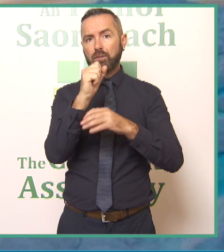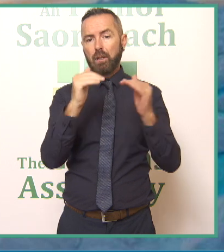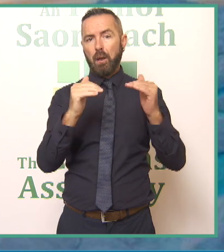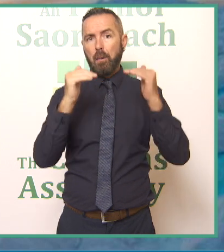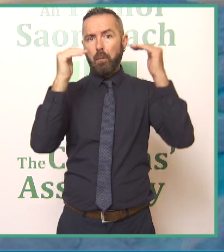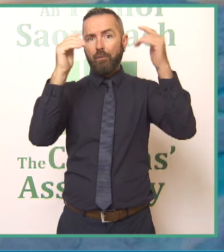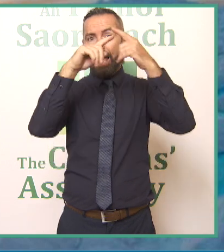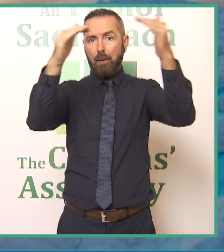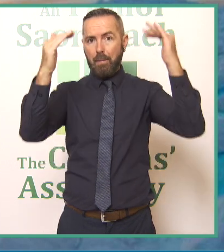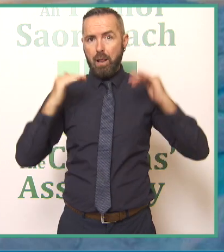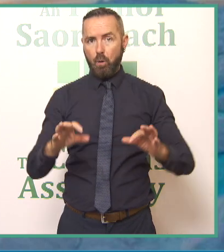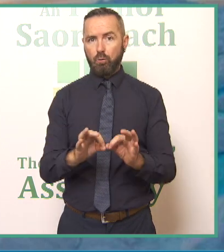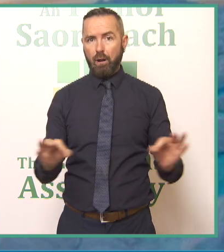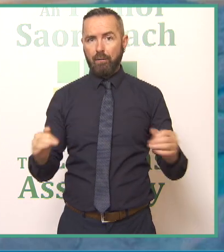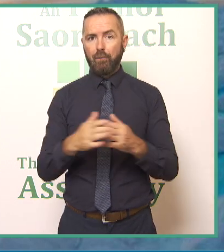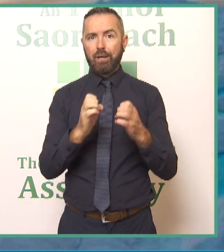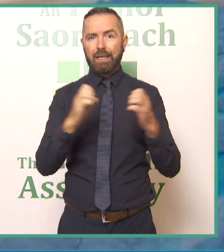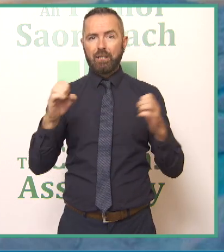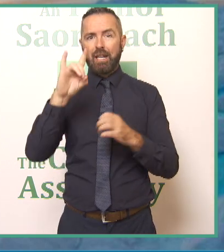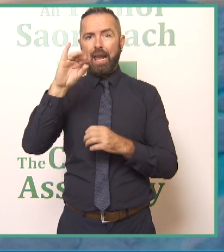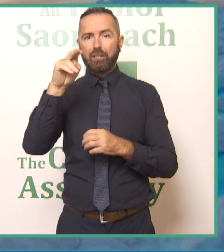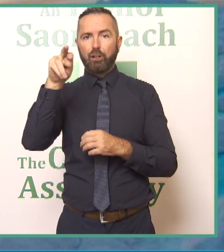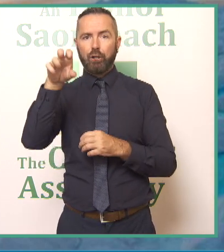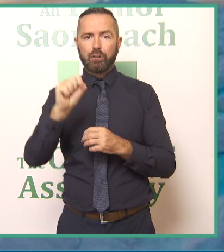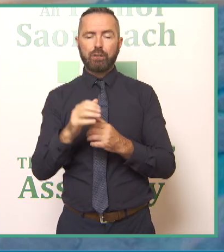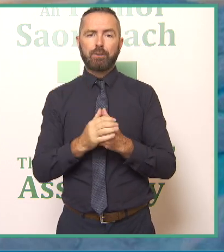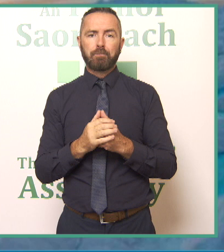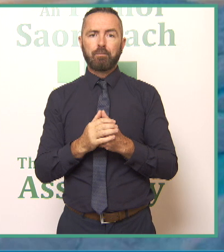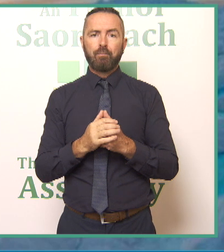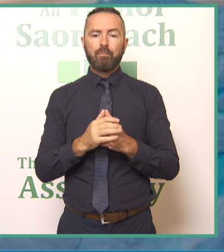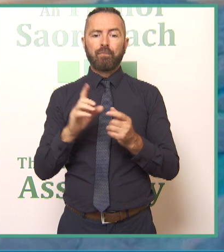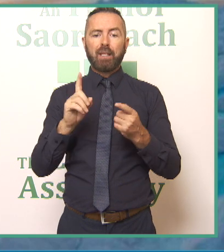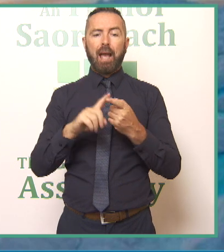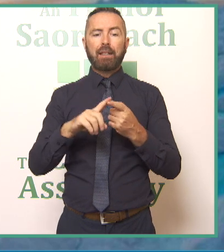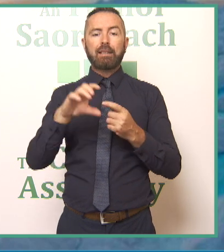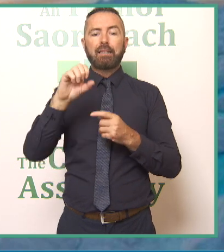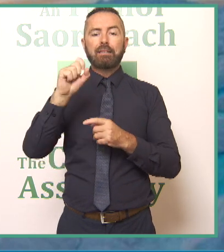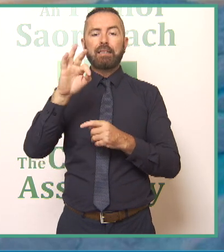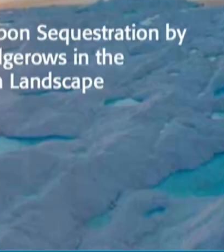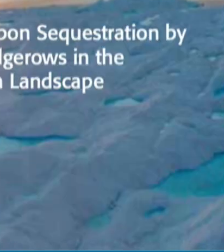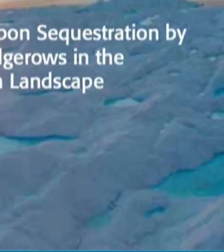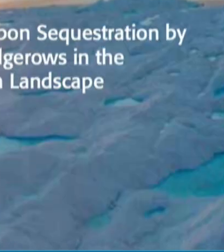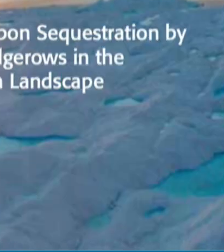per hectare and again in terms of sequestration rates we know that they're sequestering but